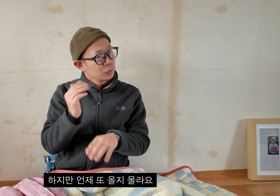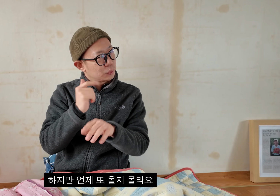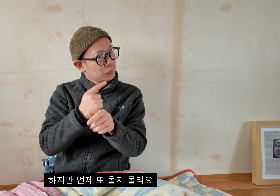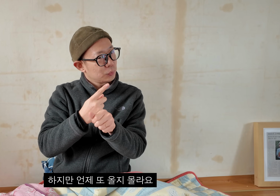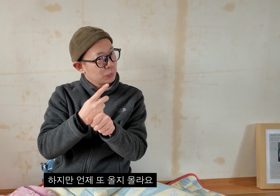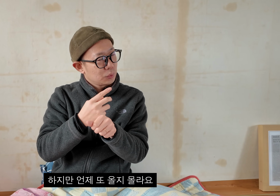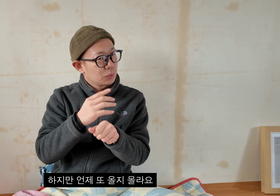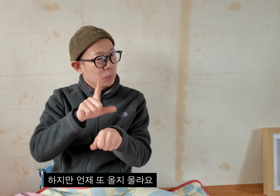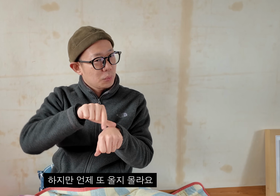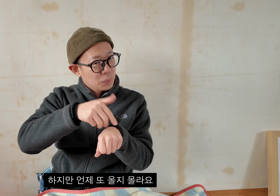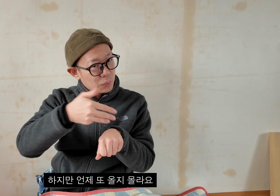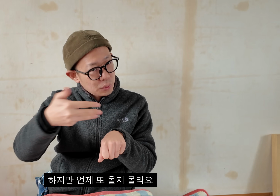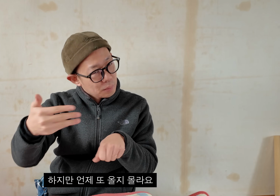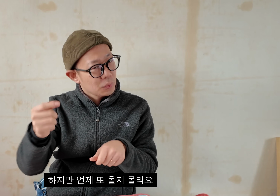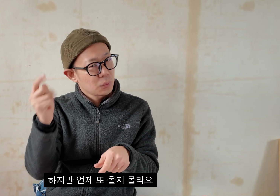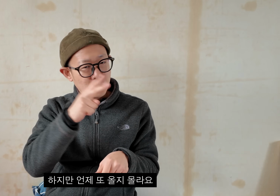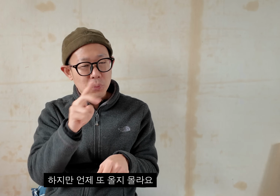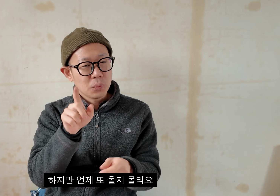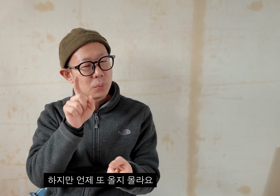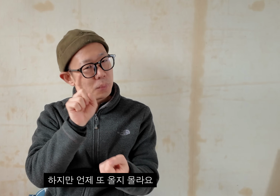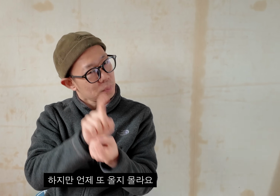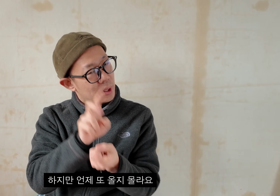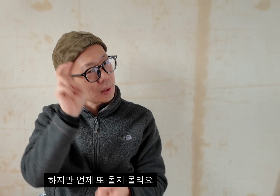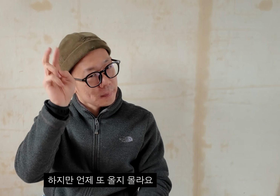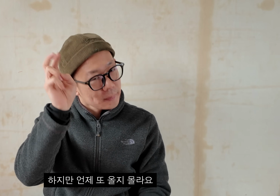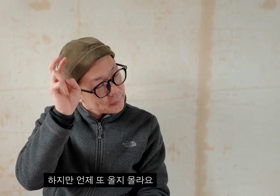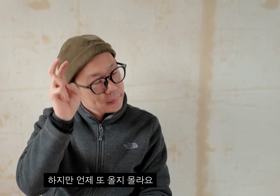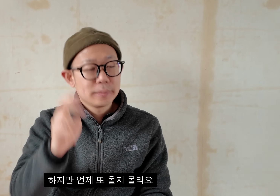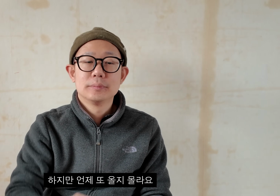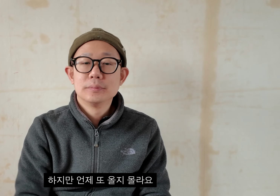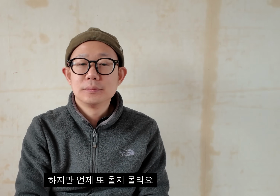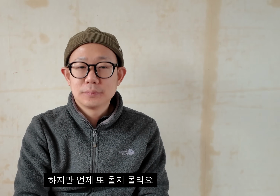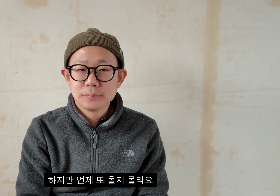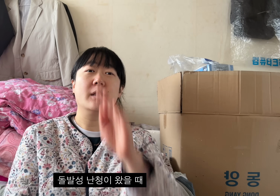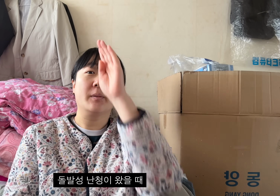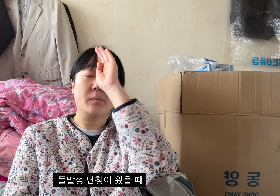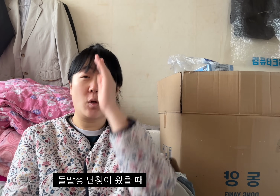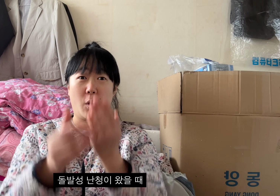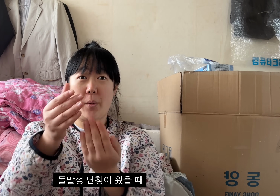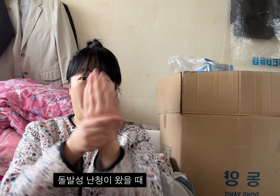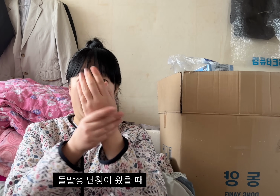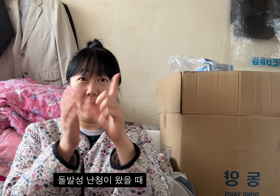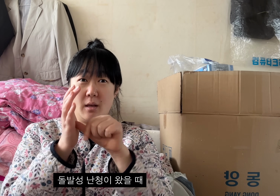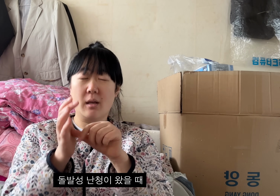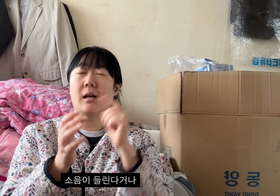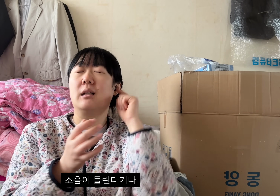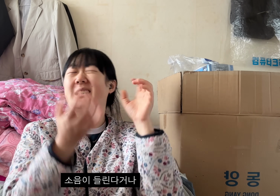But I worry it could return anytime. Besides noise and murmurs,